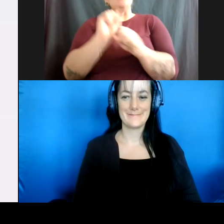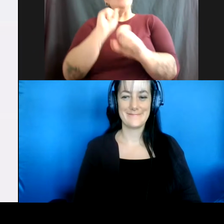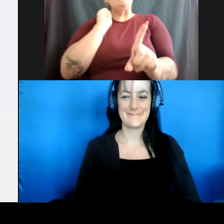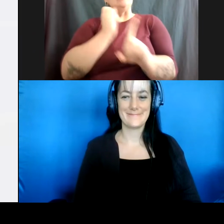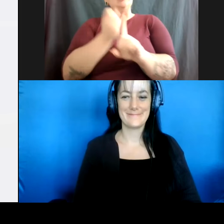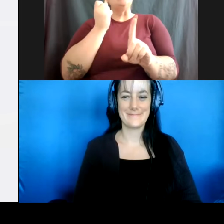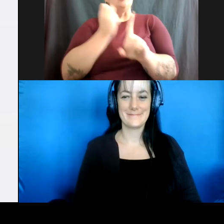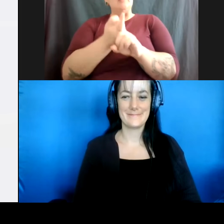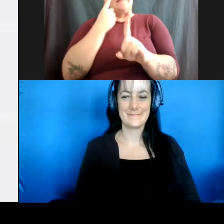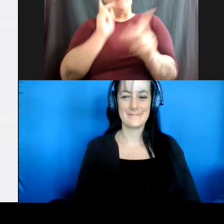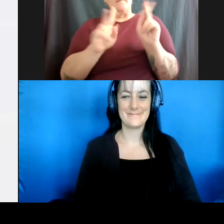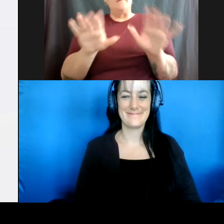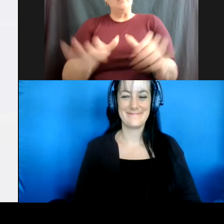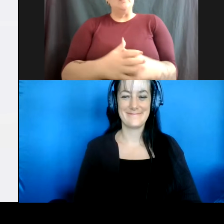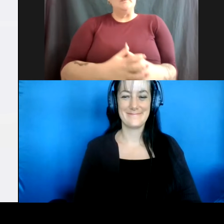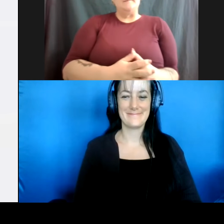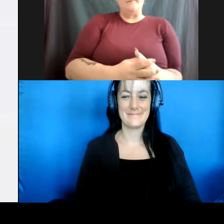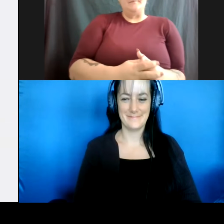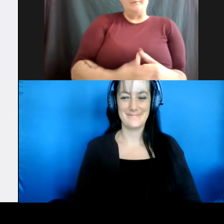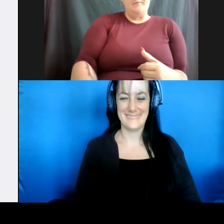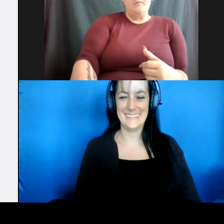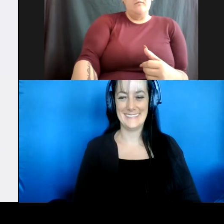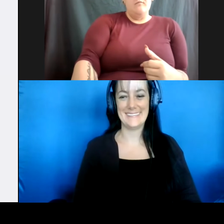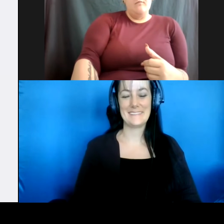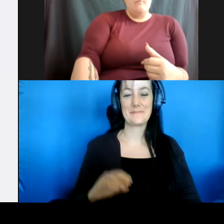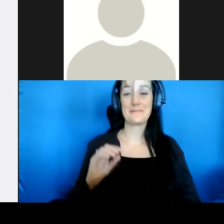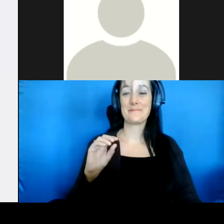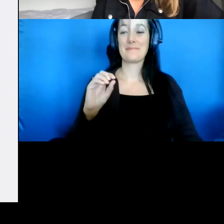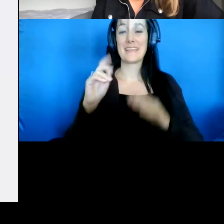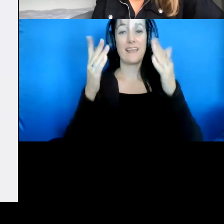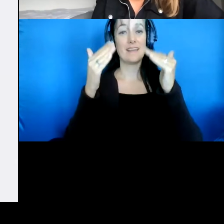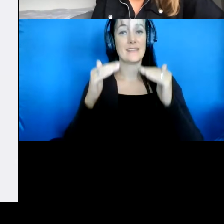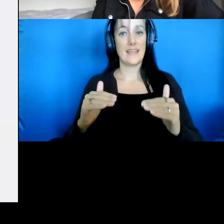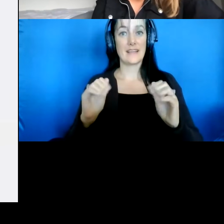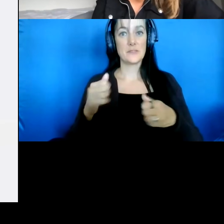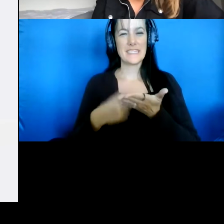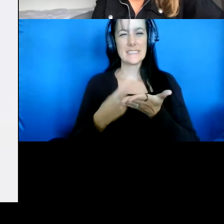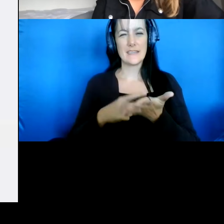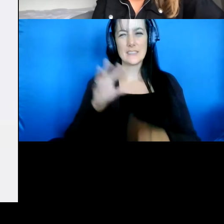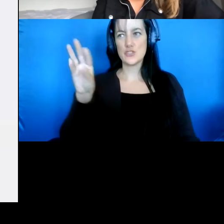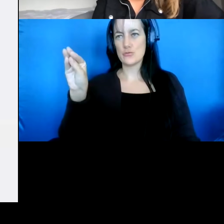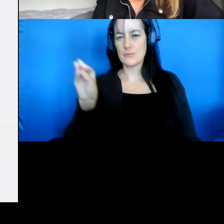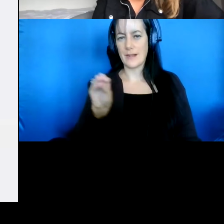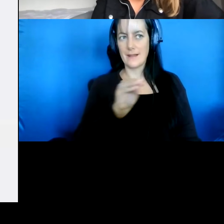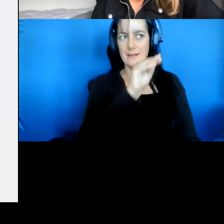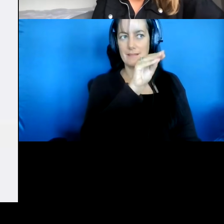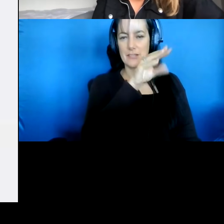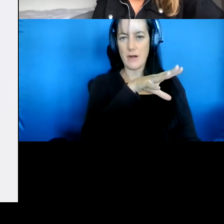favorite of drag and drop. As a mouse user, I want to be able to move content without